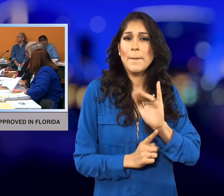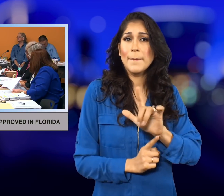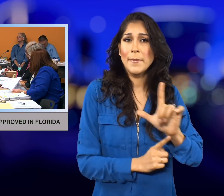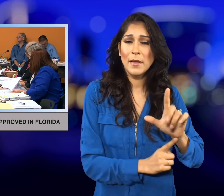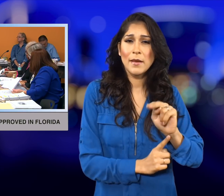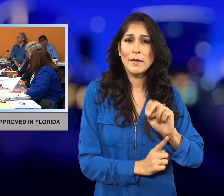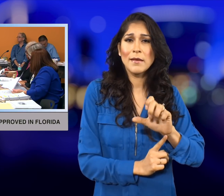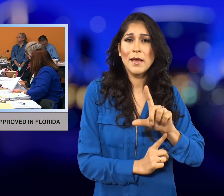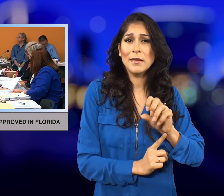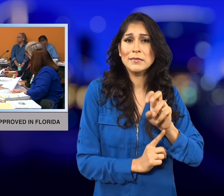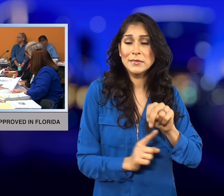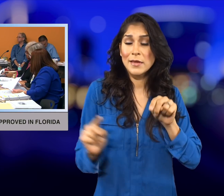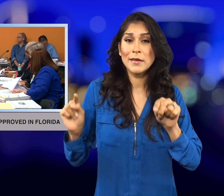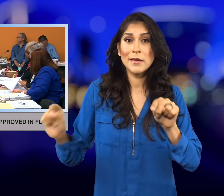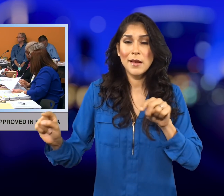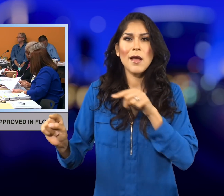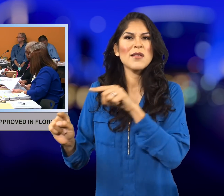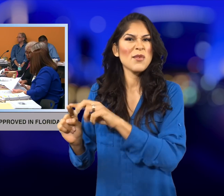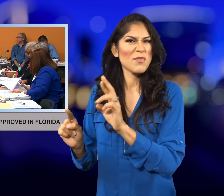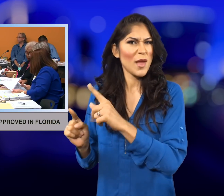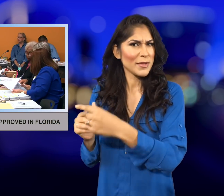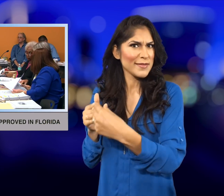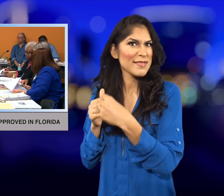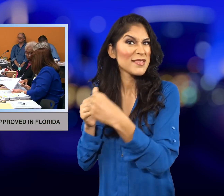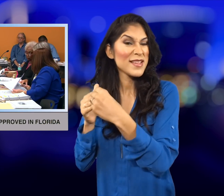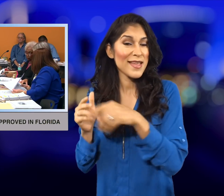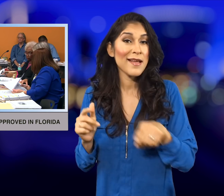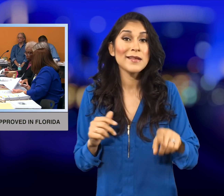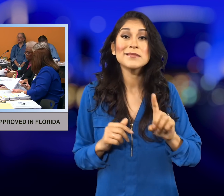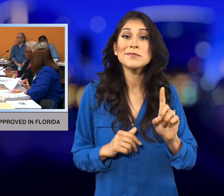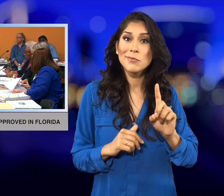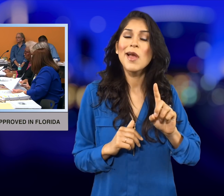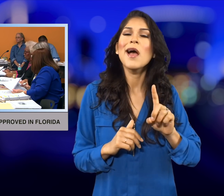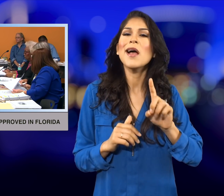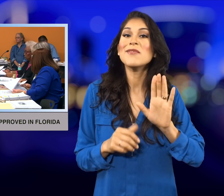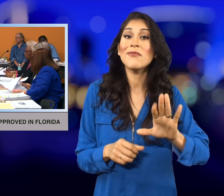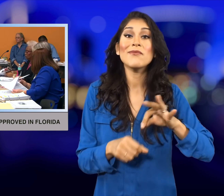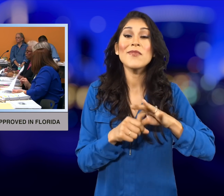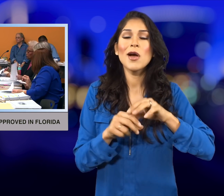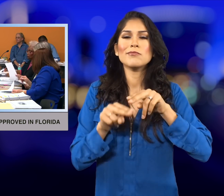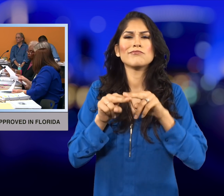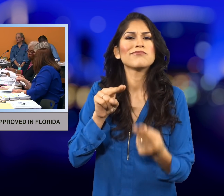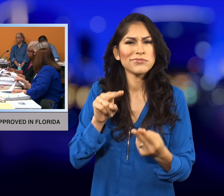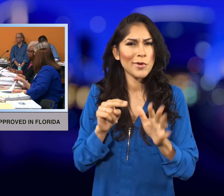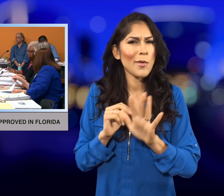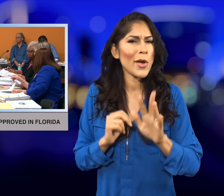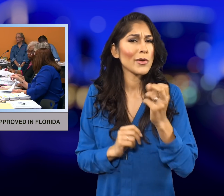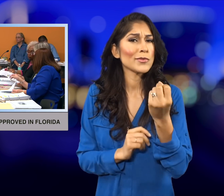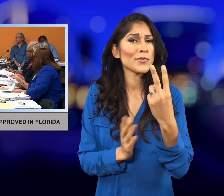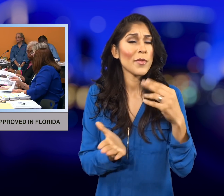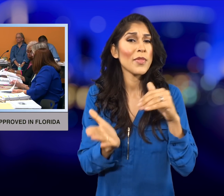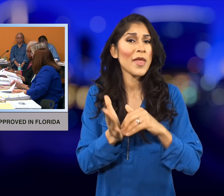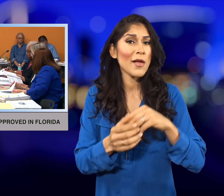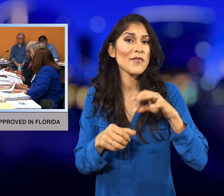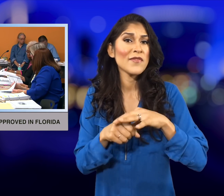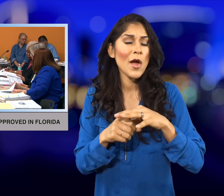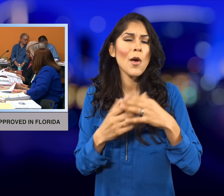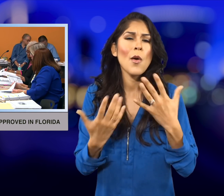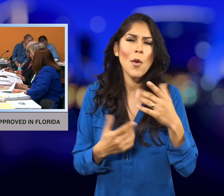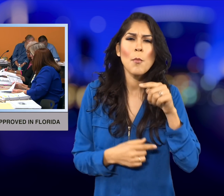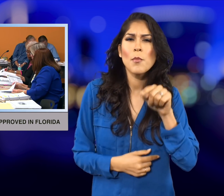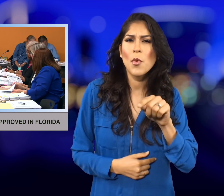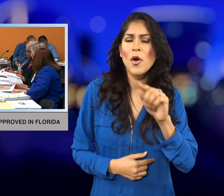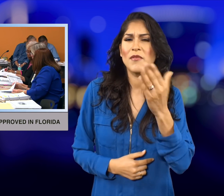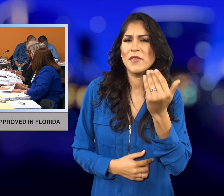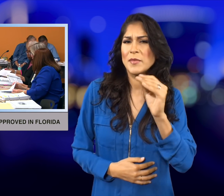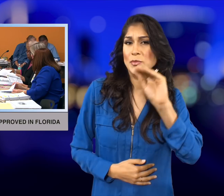shrunk to about 12,000 votes or .15%.